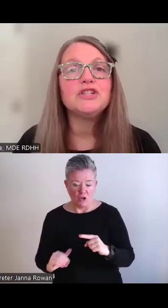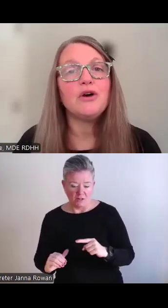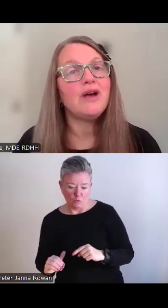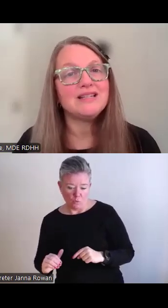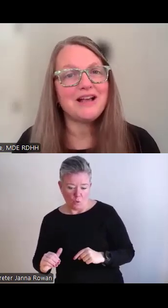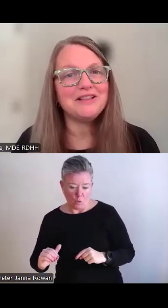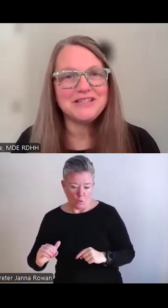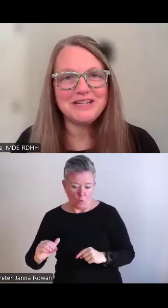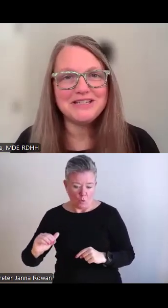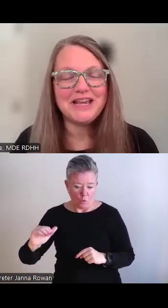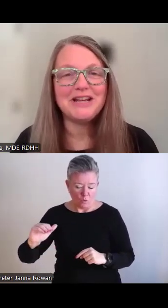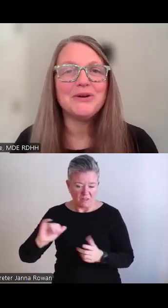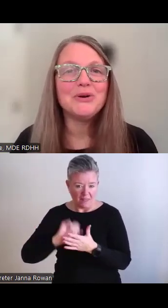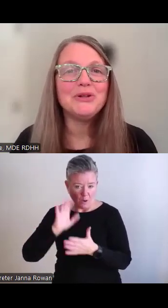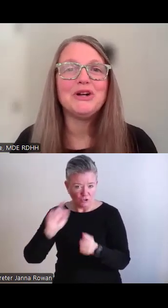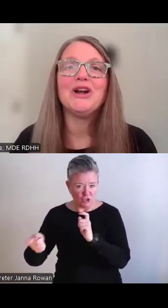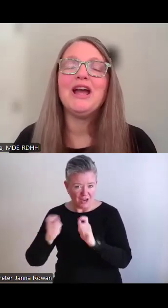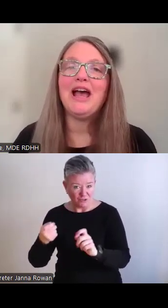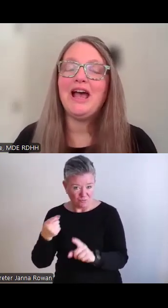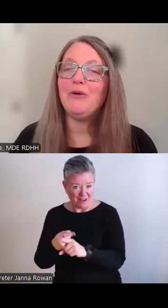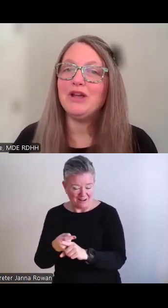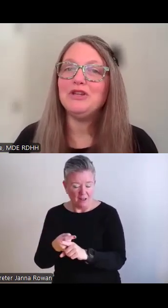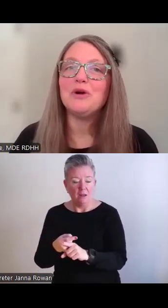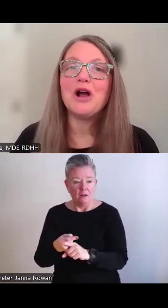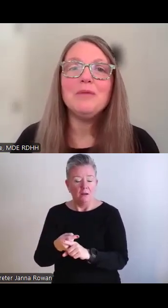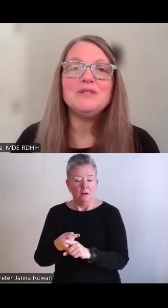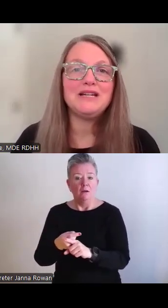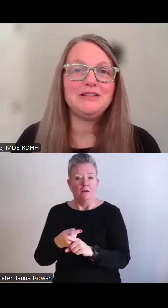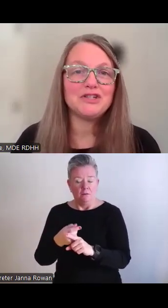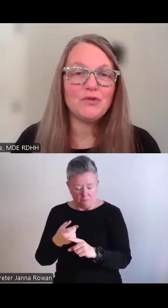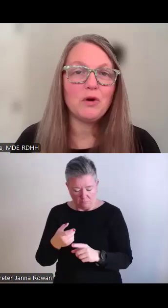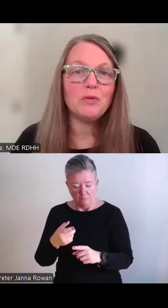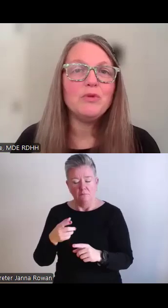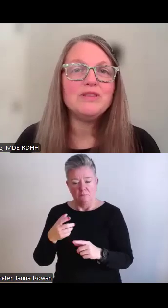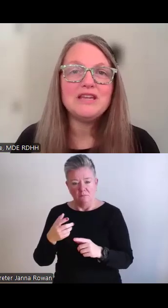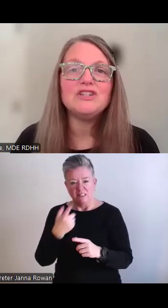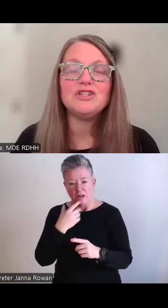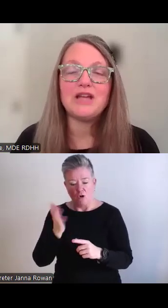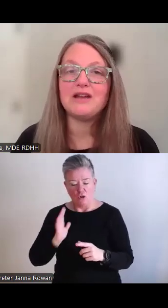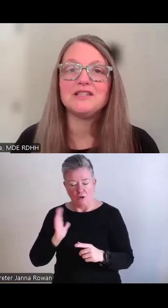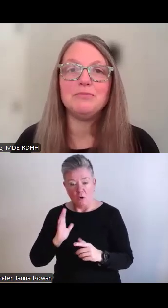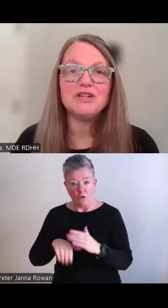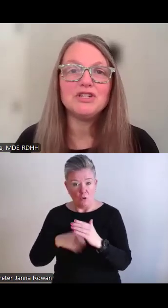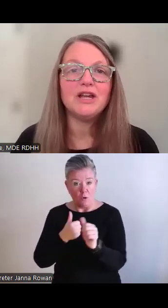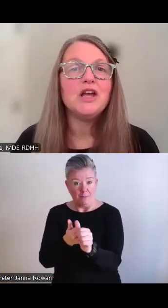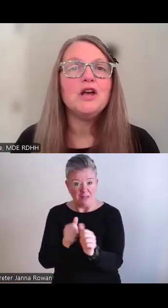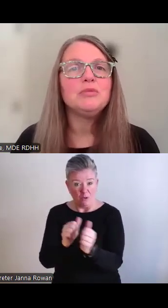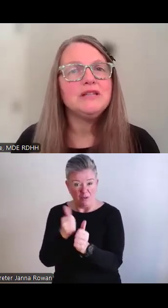So, as Allison indicated earlier, when you are updating this form with each data submission,